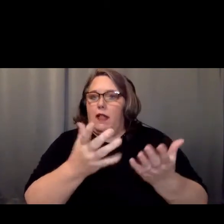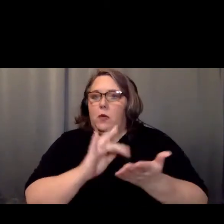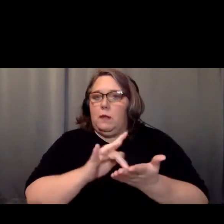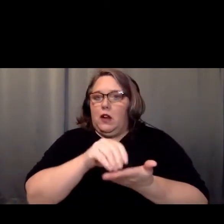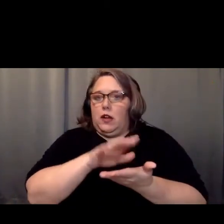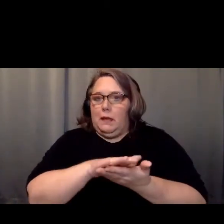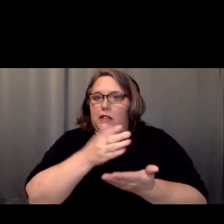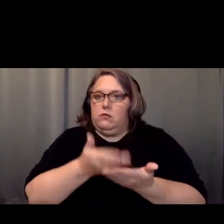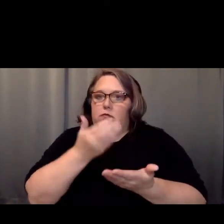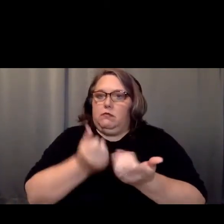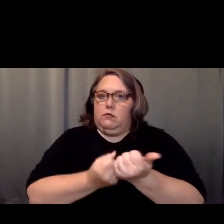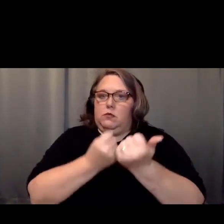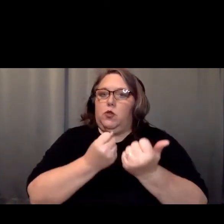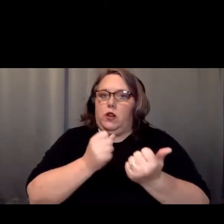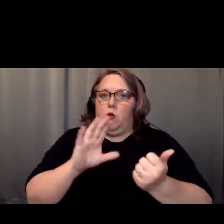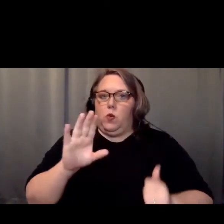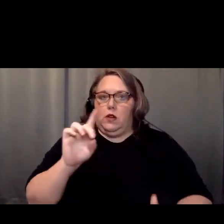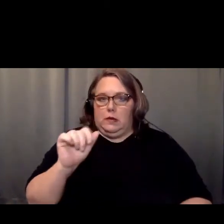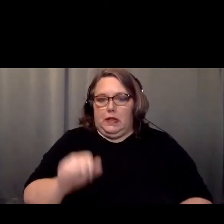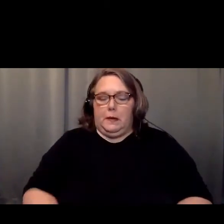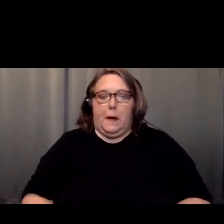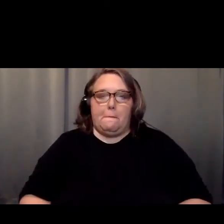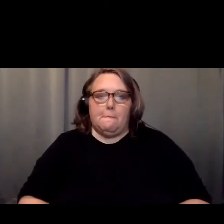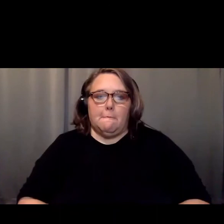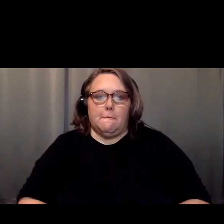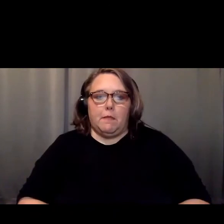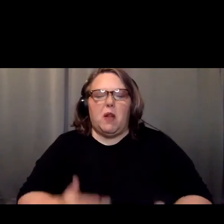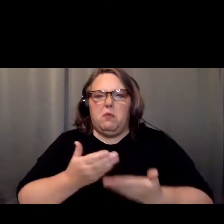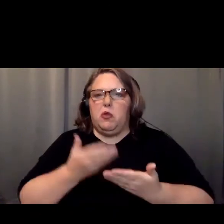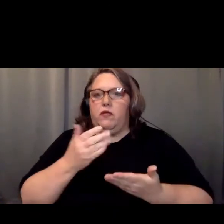supporting that disability or proof of that disability.